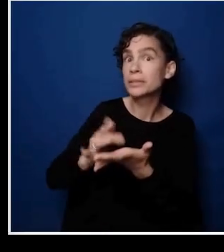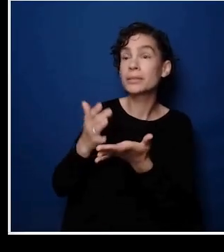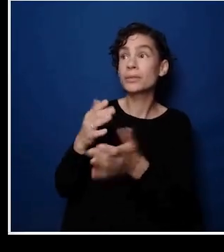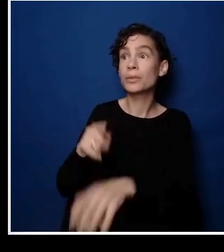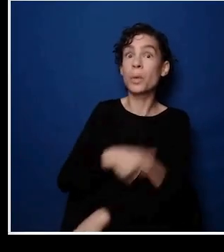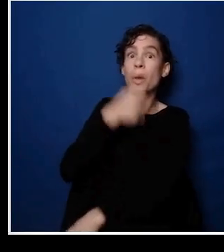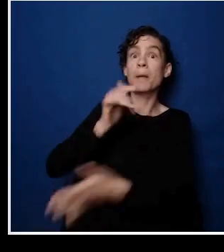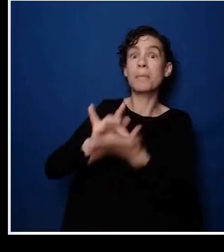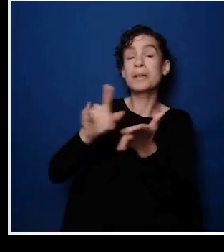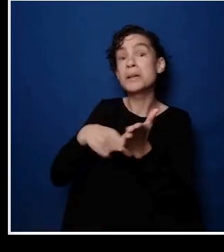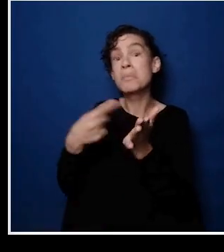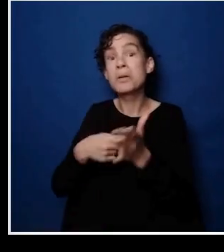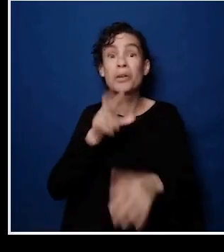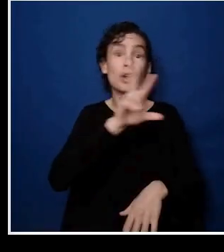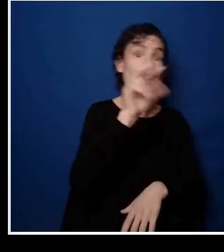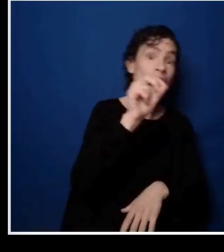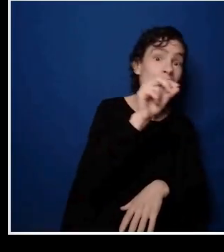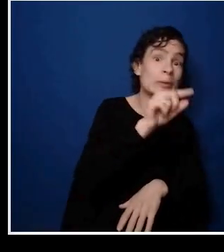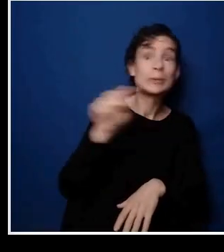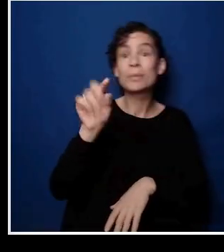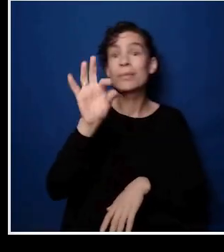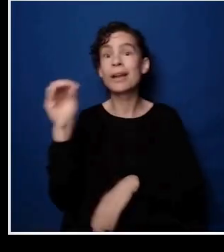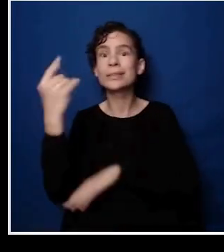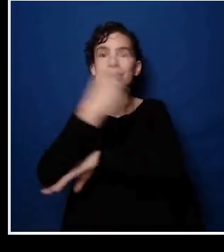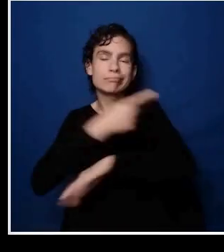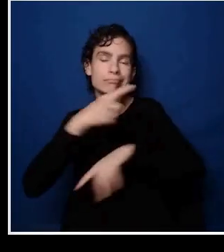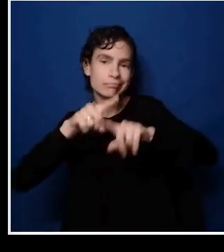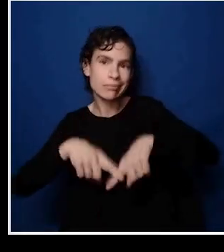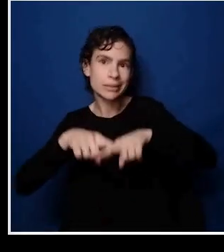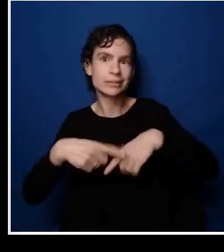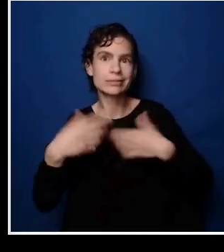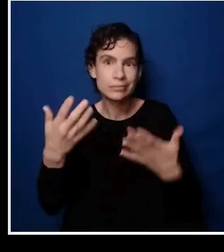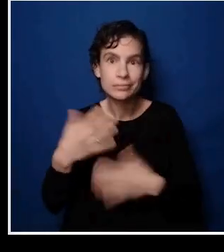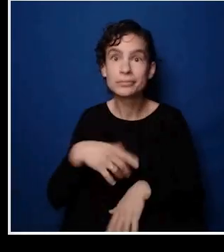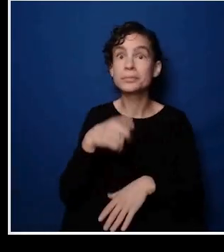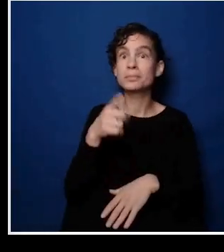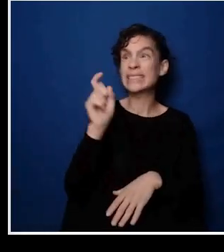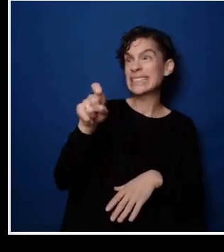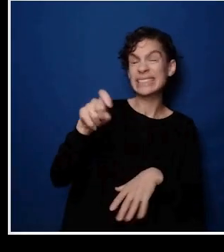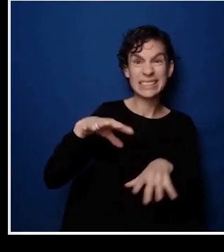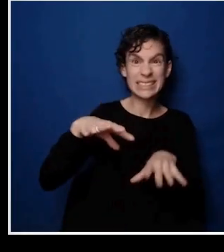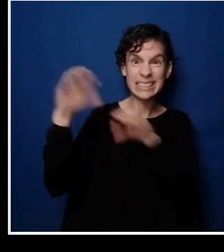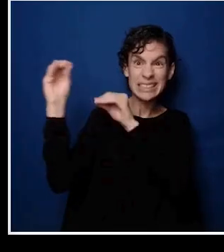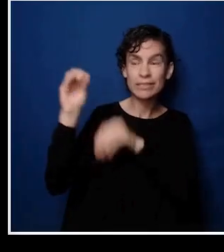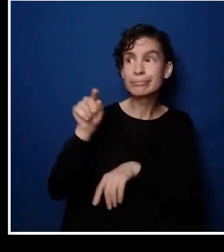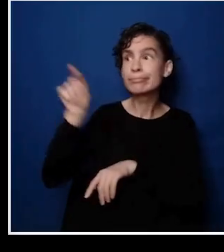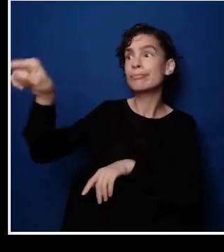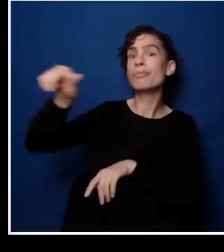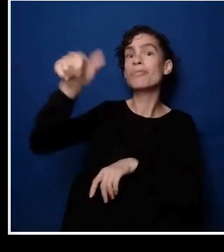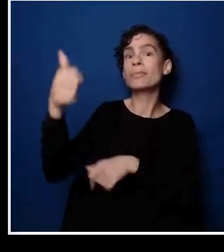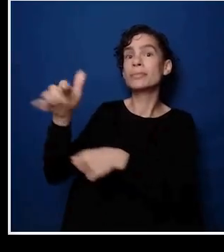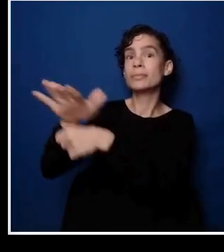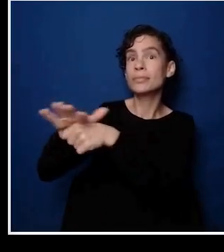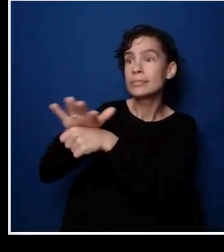can range from a 30 to 90 day supply. If you evacuated to another area and your medication runs out,